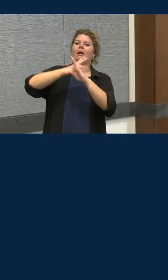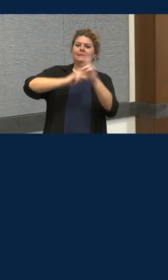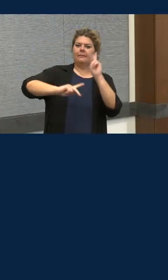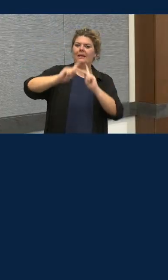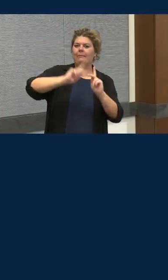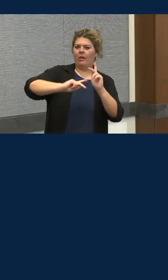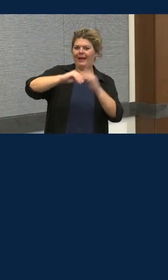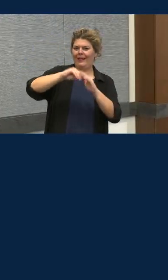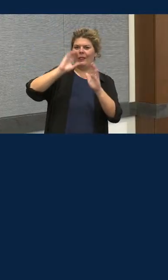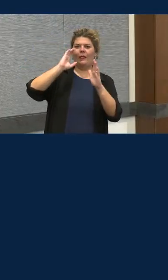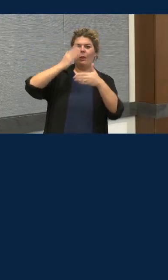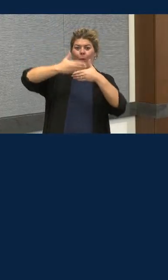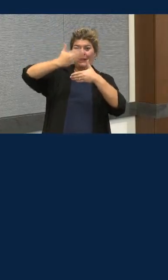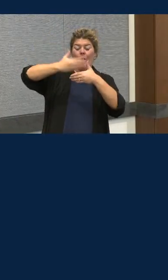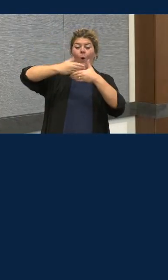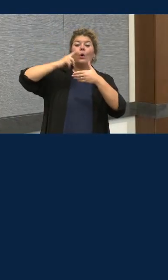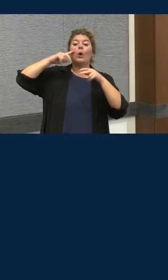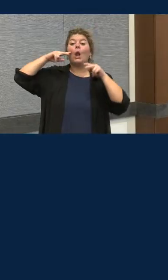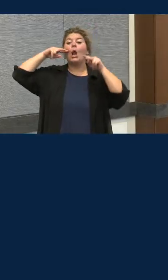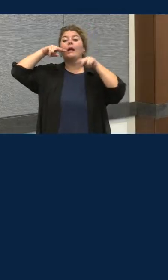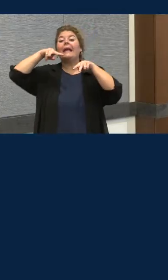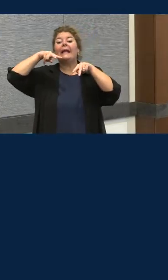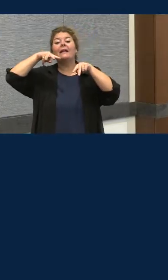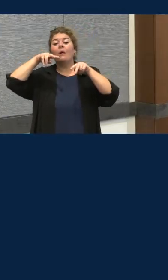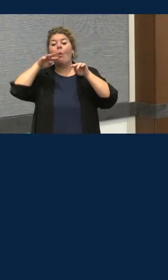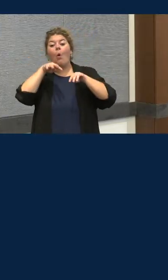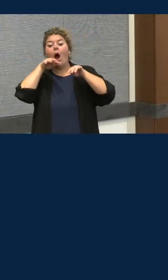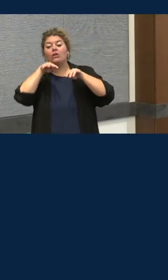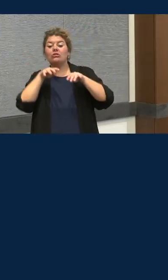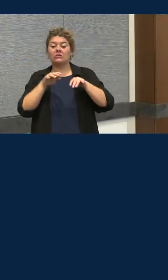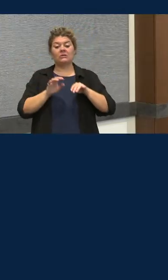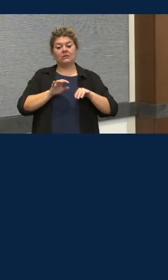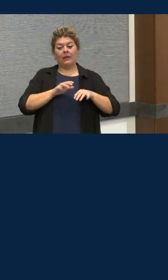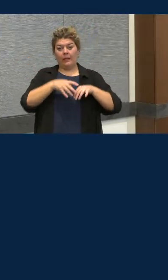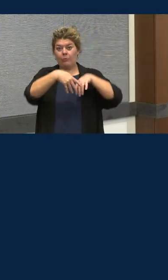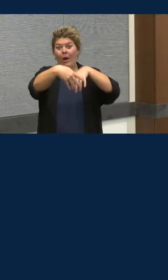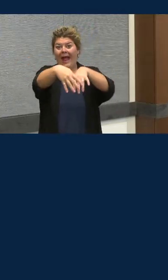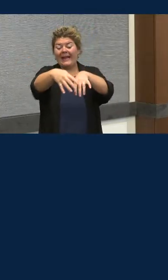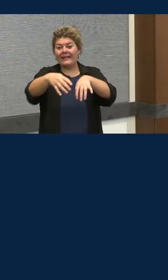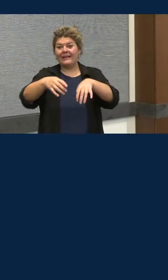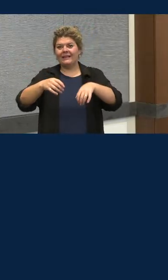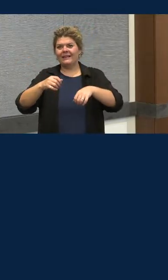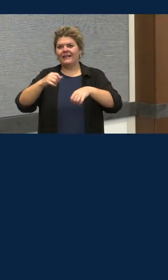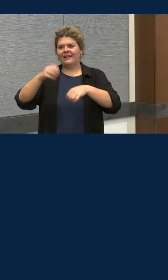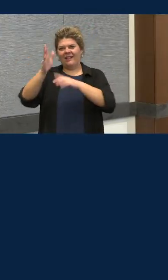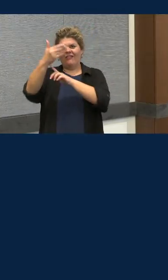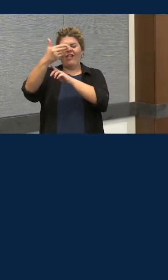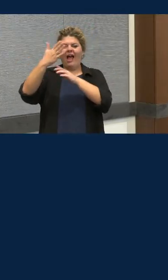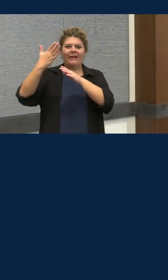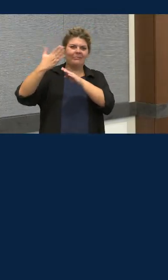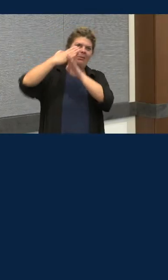looking at the parade. And it